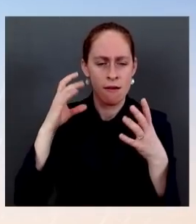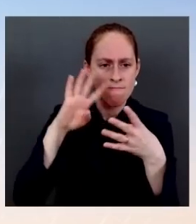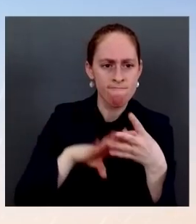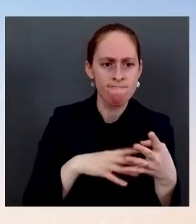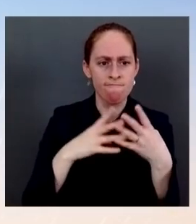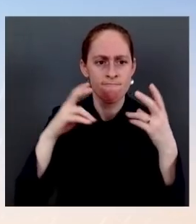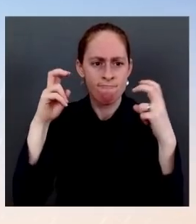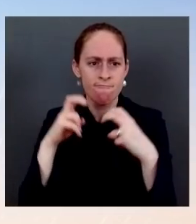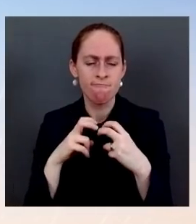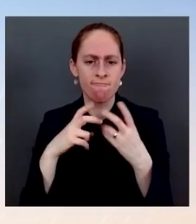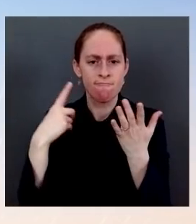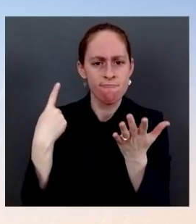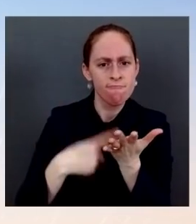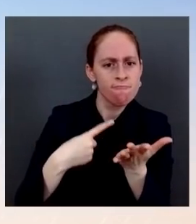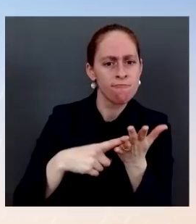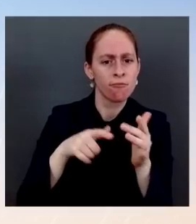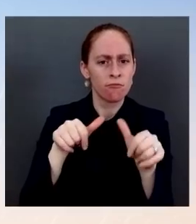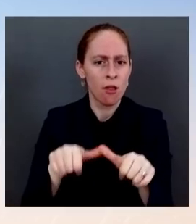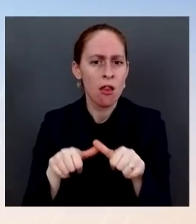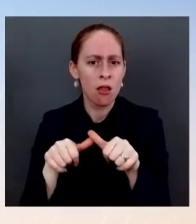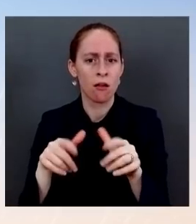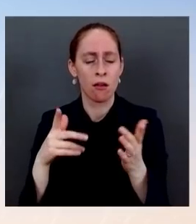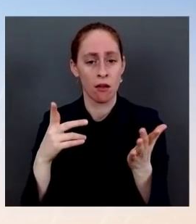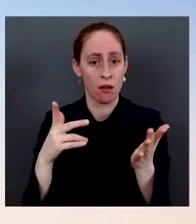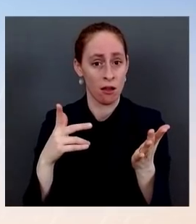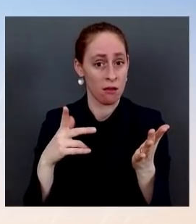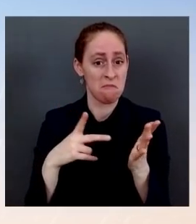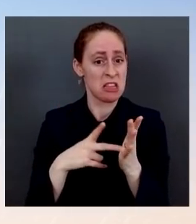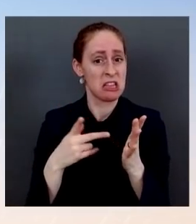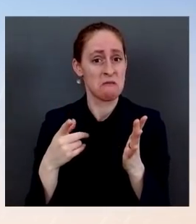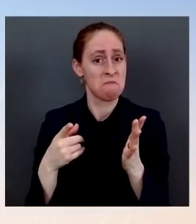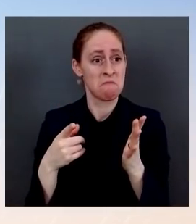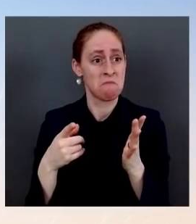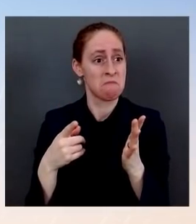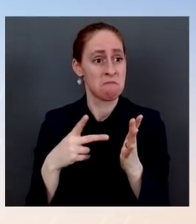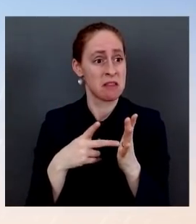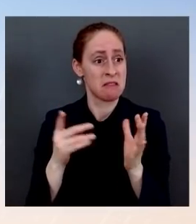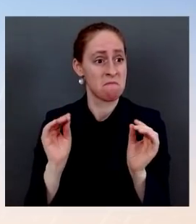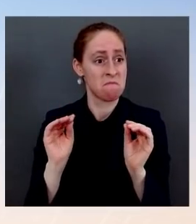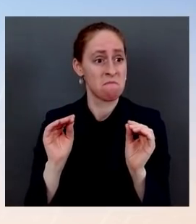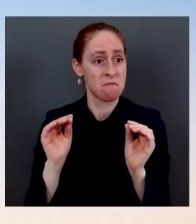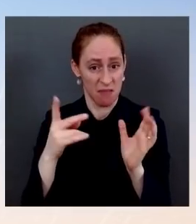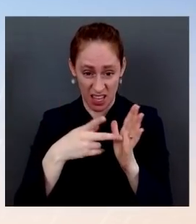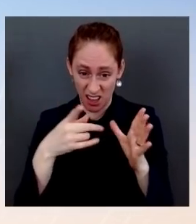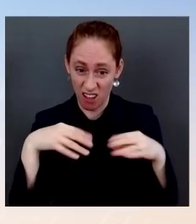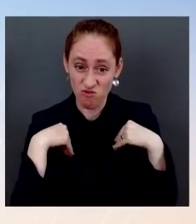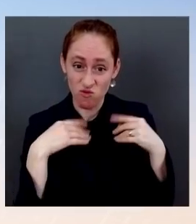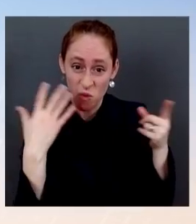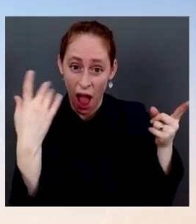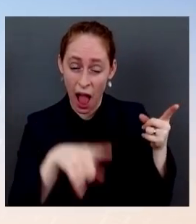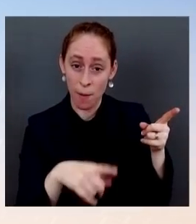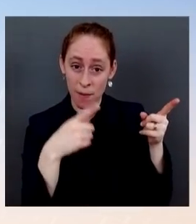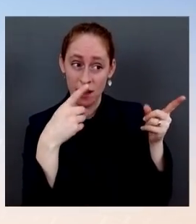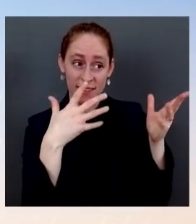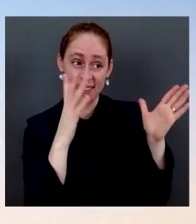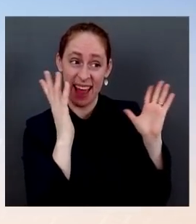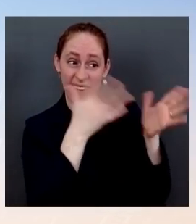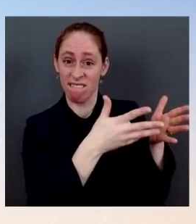Like, how long is the situa- -- can the situation be tenable even if Russia doesn't take that extra step of aggression? Ms. Psaki: Well, we have talked --